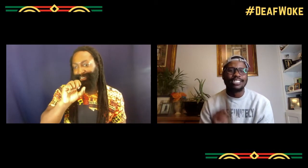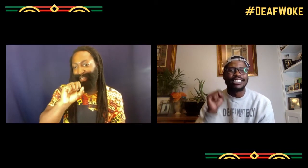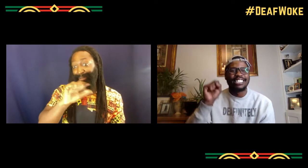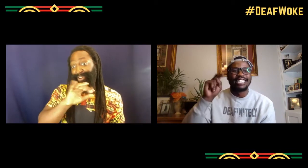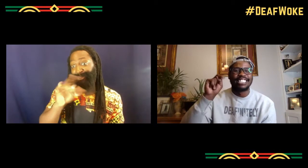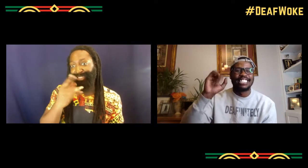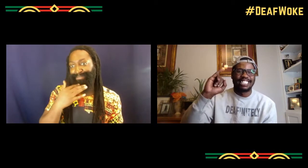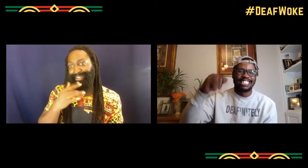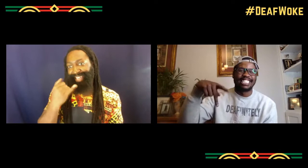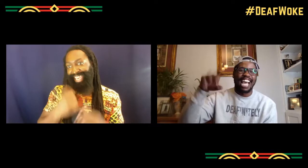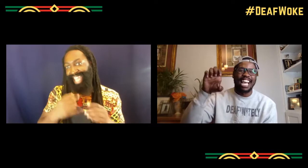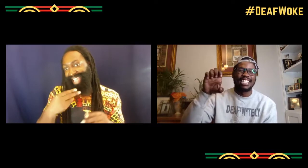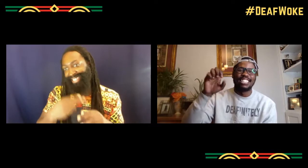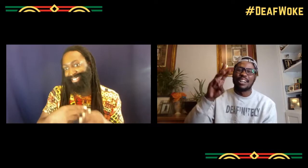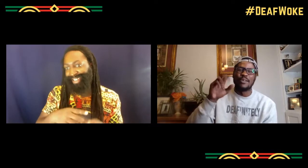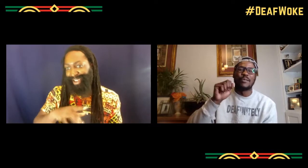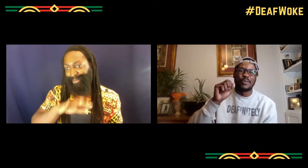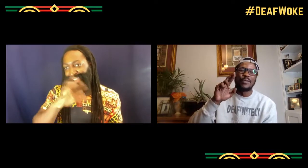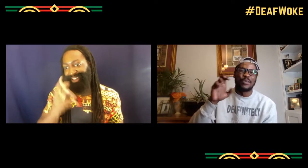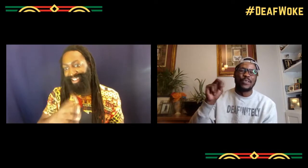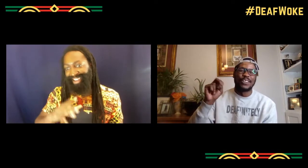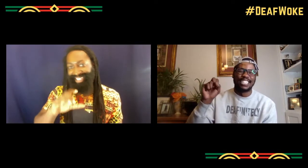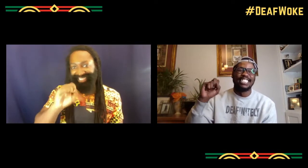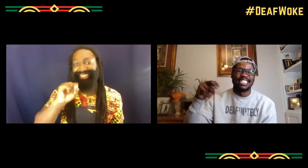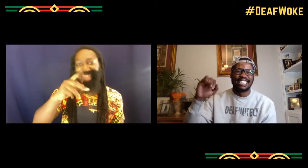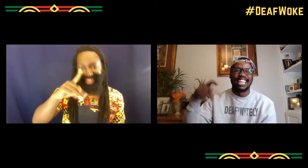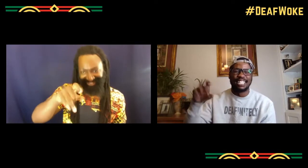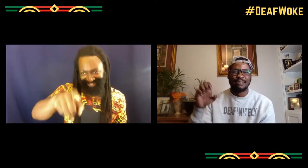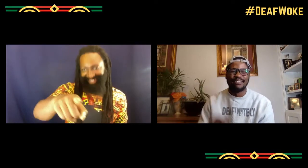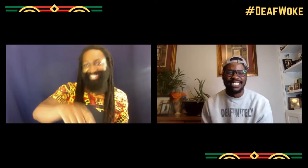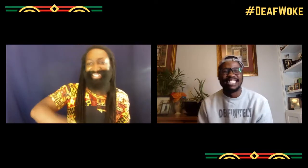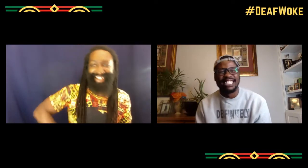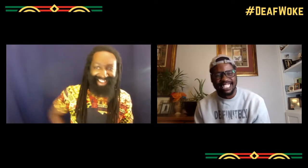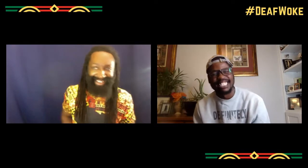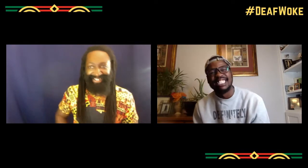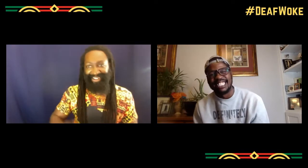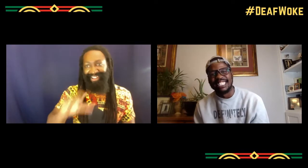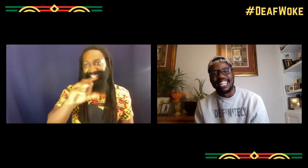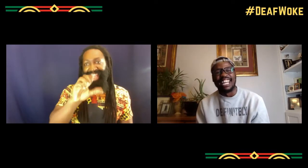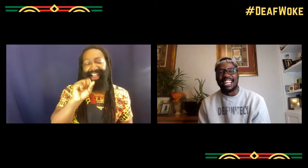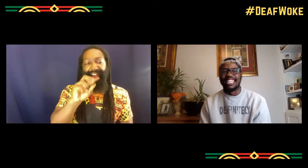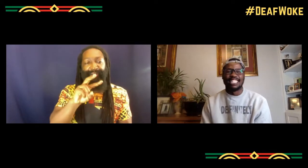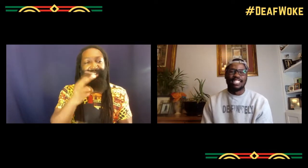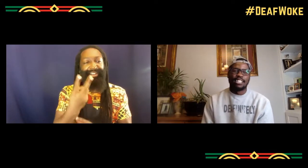One last, last name, can you spell the last name? Nipsy yeah.